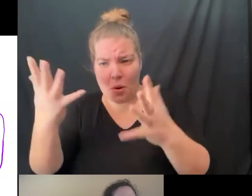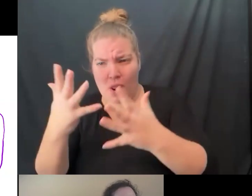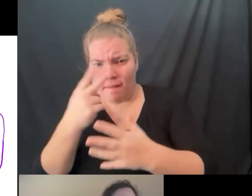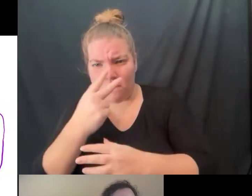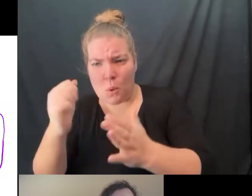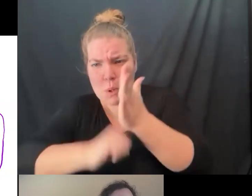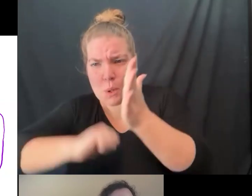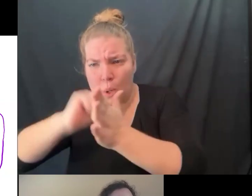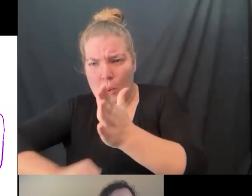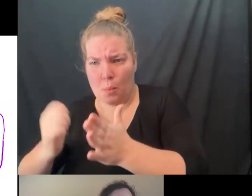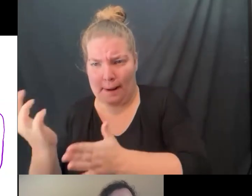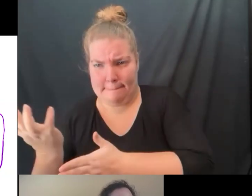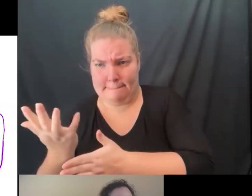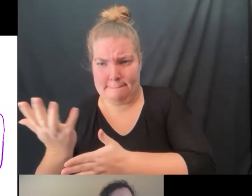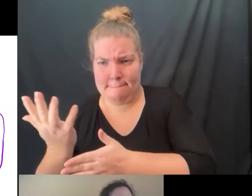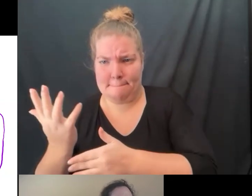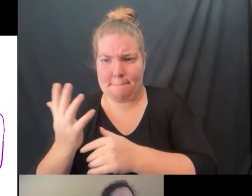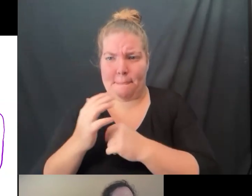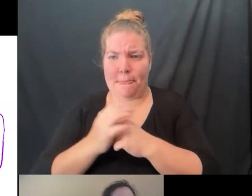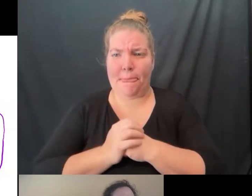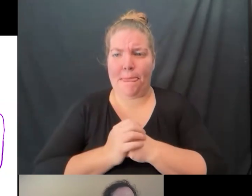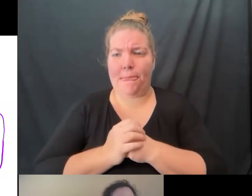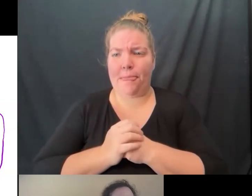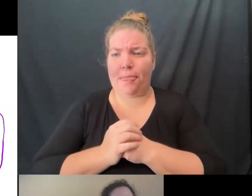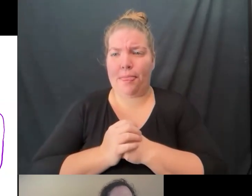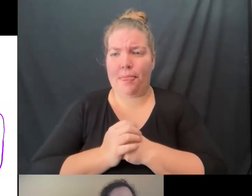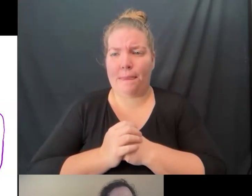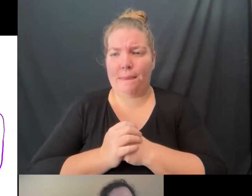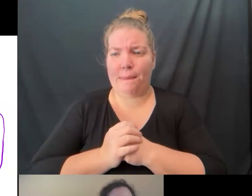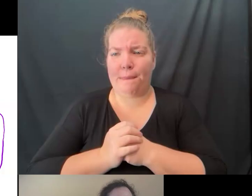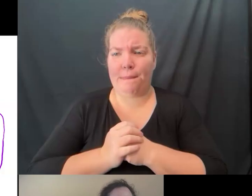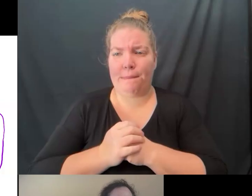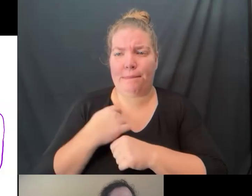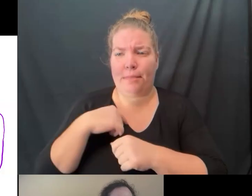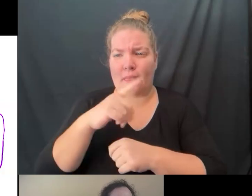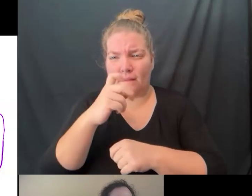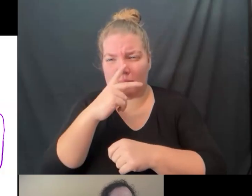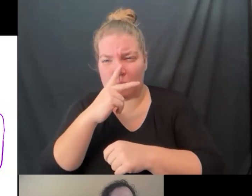a gap analysis, of the thing they're thinking of buying from whomever.